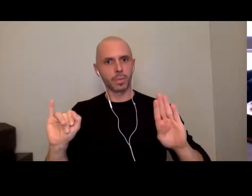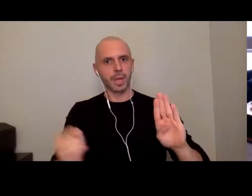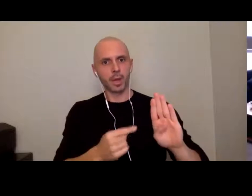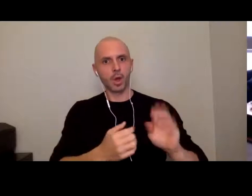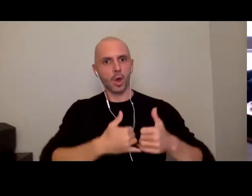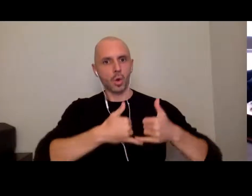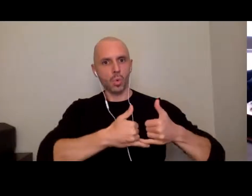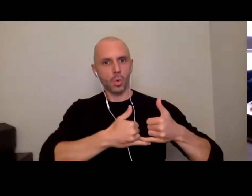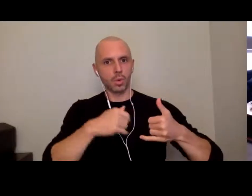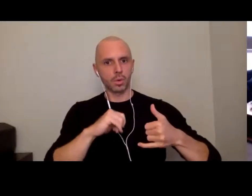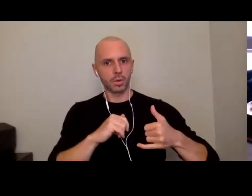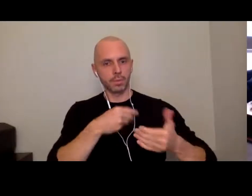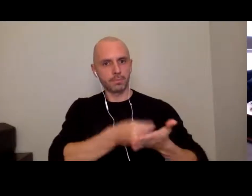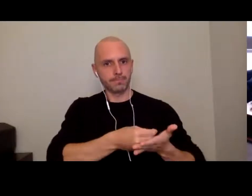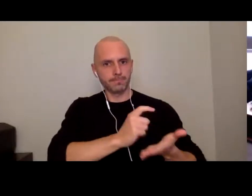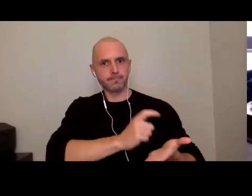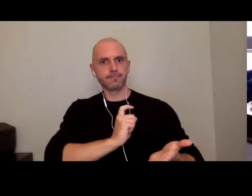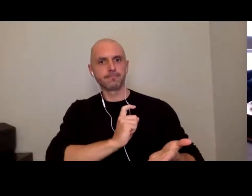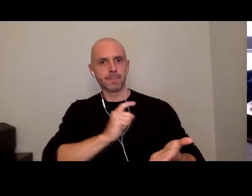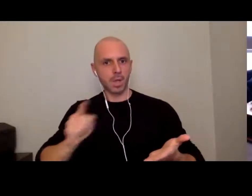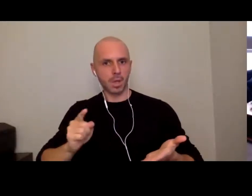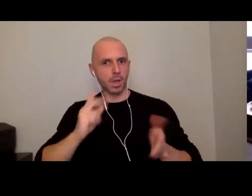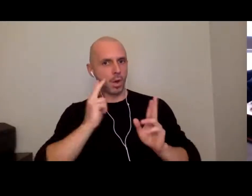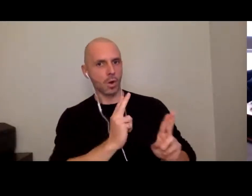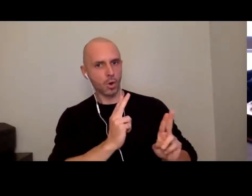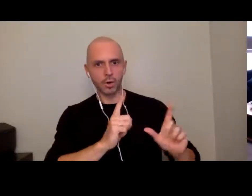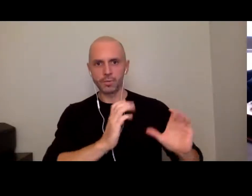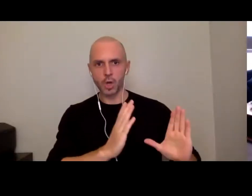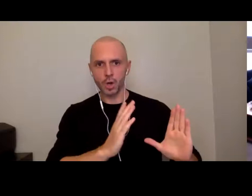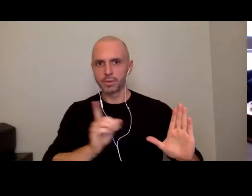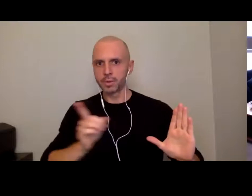and so to be placed within that realm of the other artists who have won this award i'm very